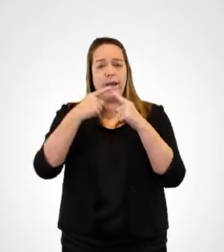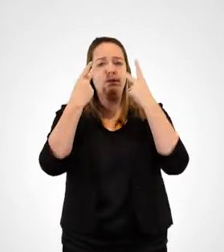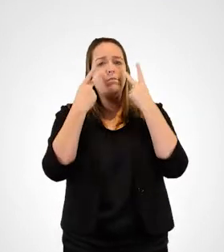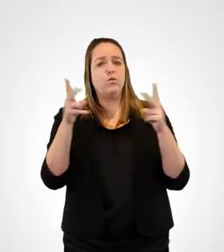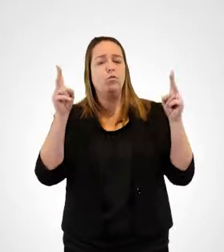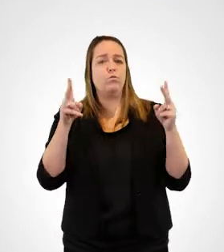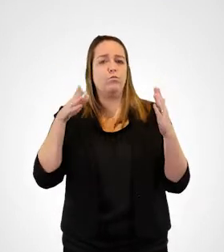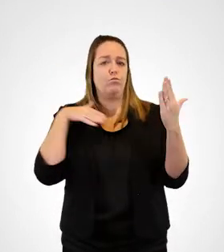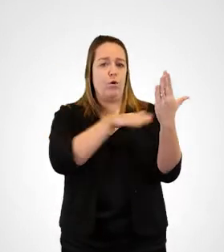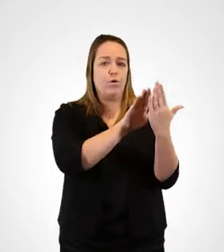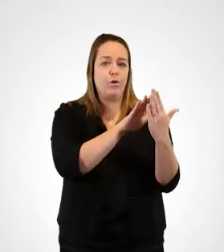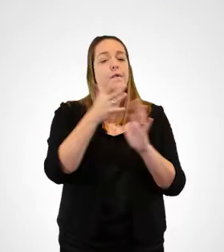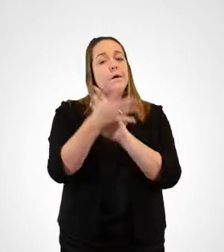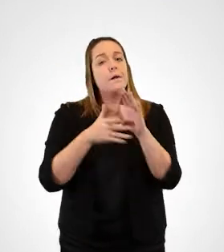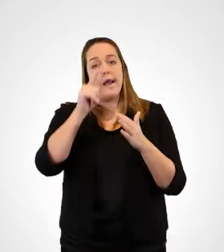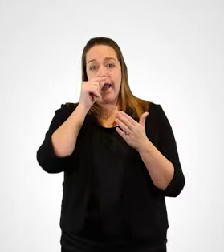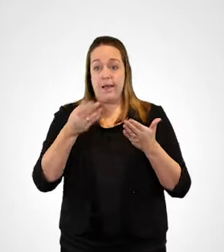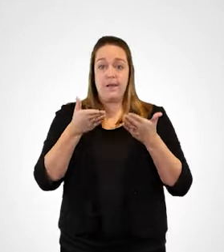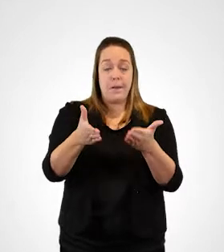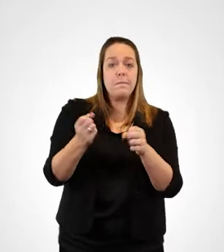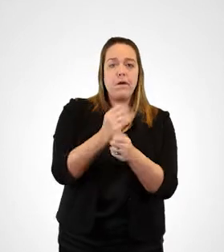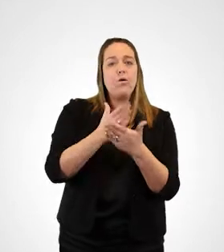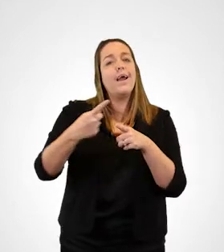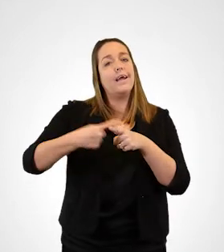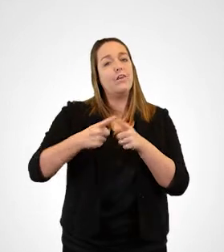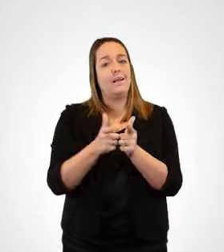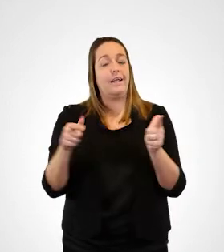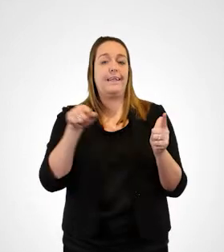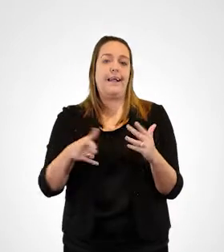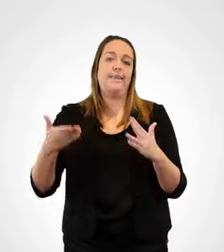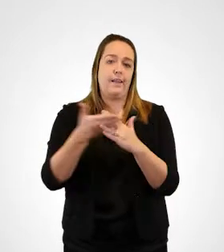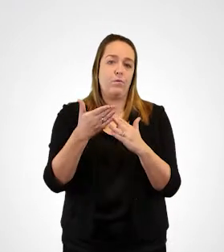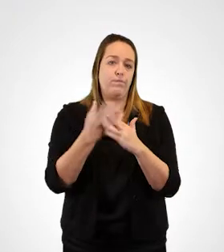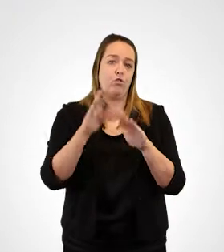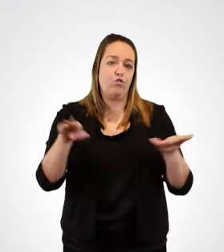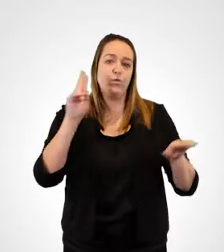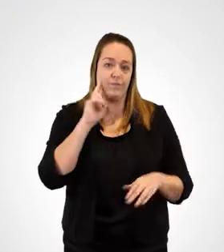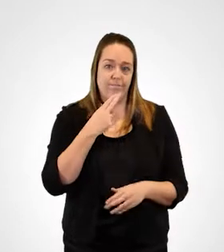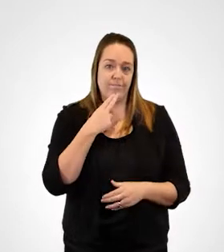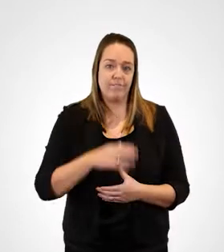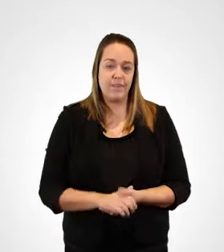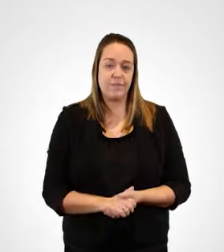that allow for making English language accessible for deaf children. And particularly in this changing context that